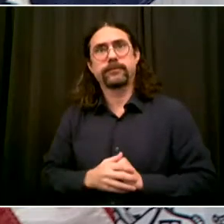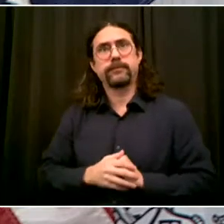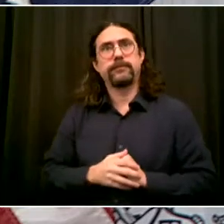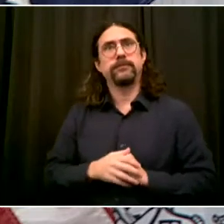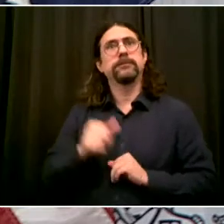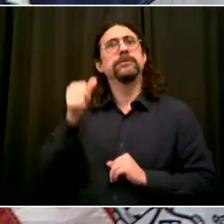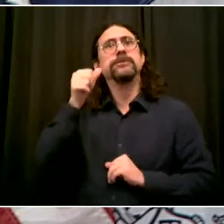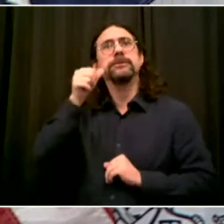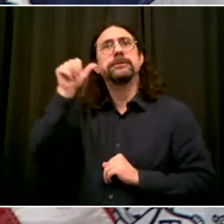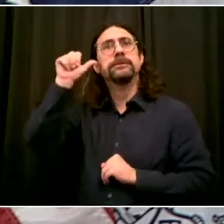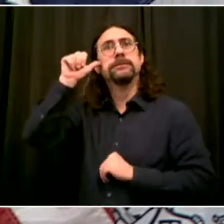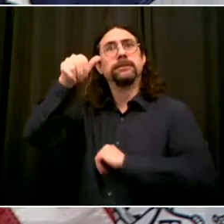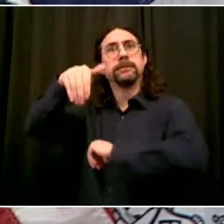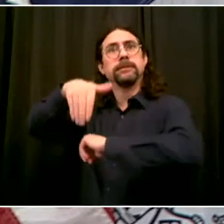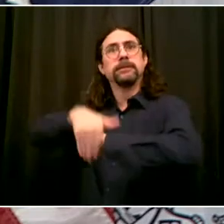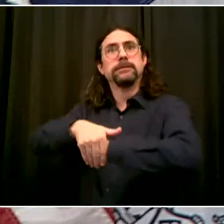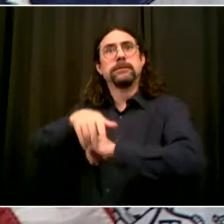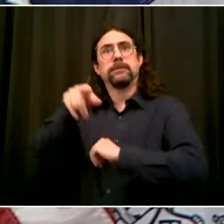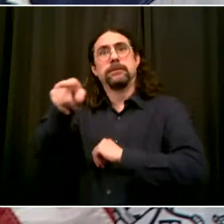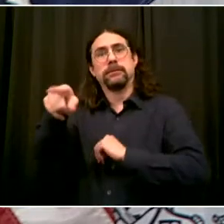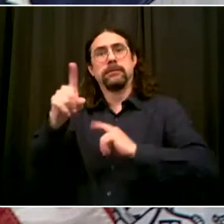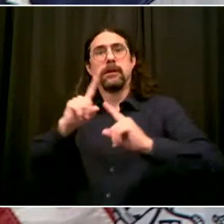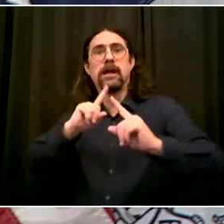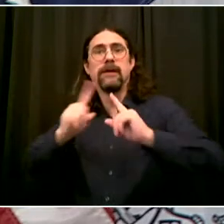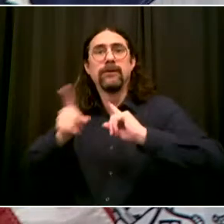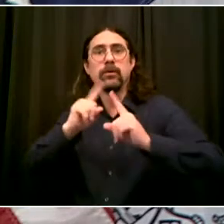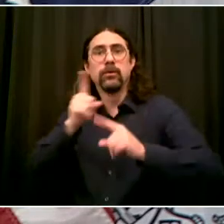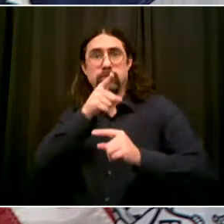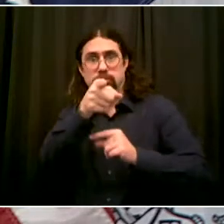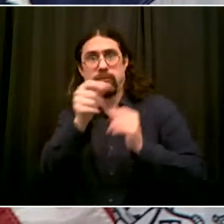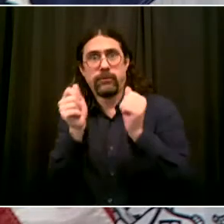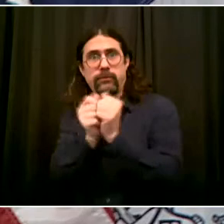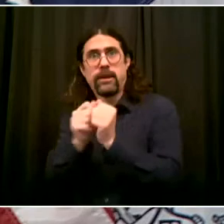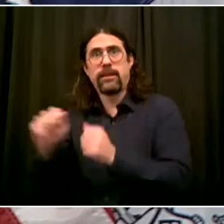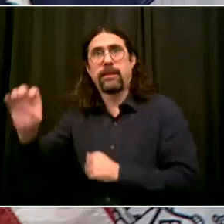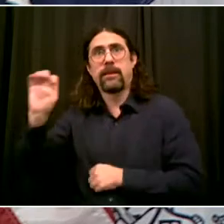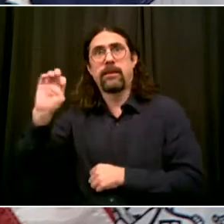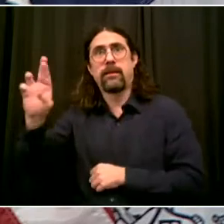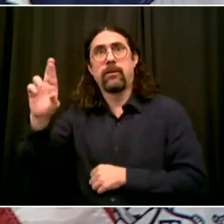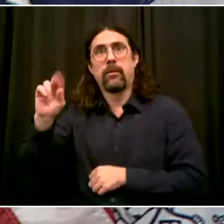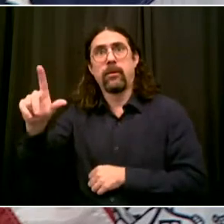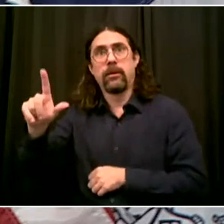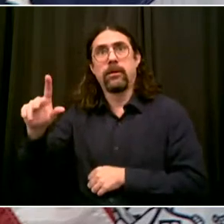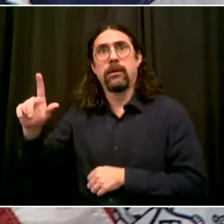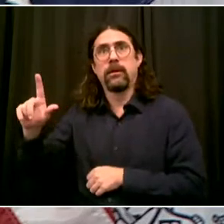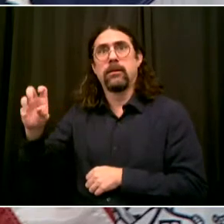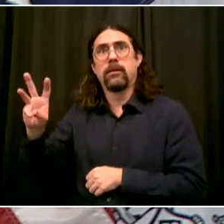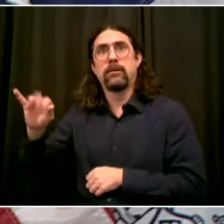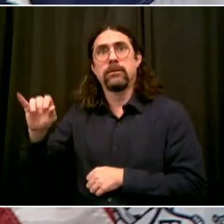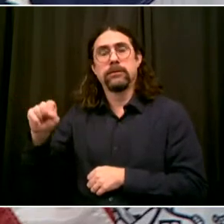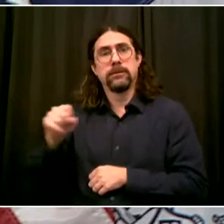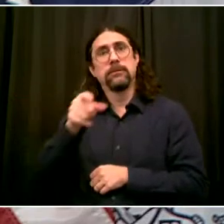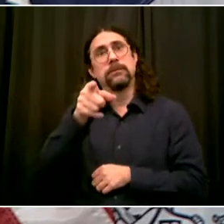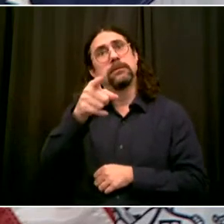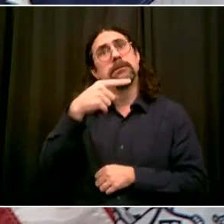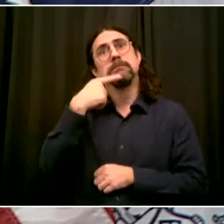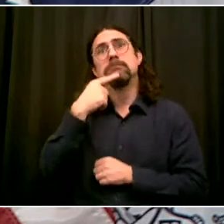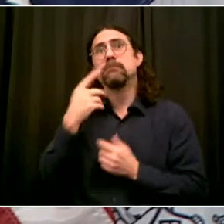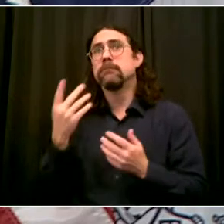BE CHECKING ON PEOPLE CONSTANTLY, THIS IS A QUOTE, AND IF PEOPLE DON'T LFOLOW THE QUARANTINE, THERE